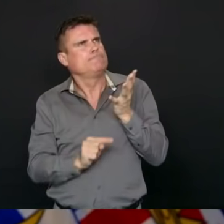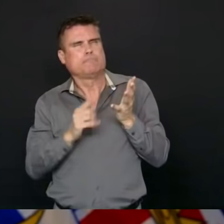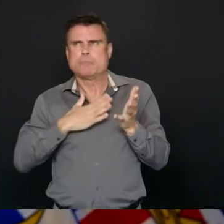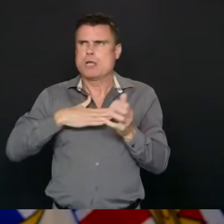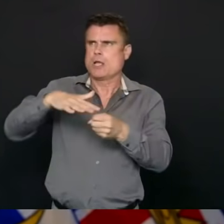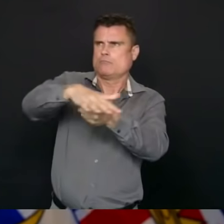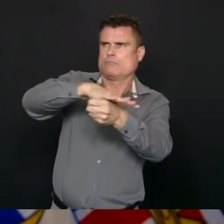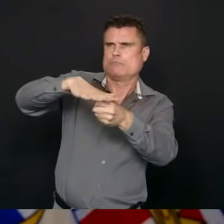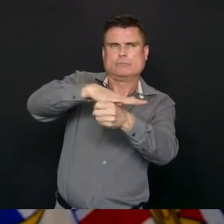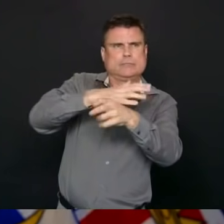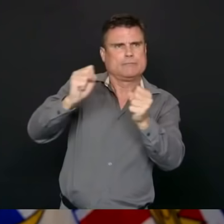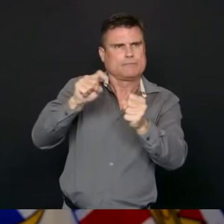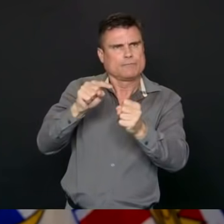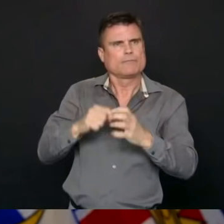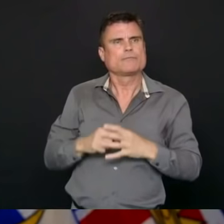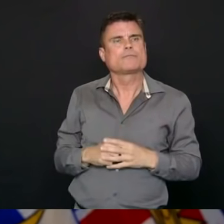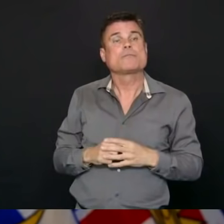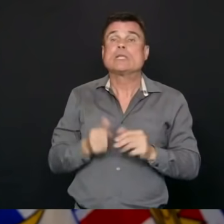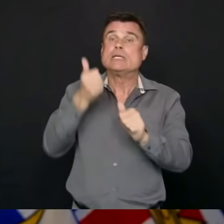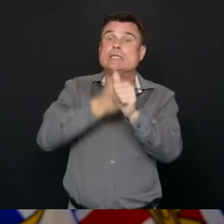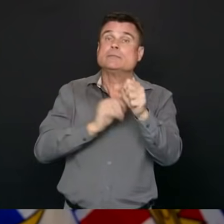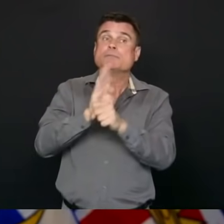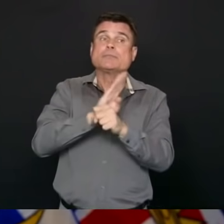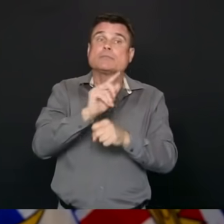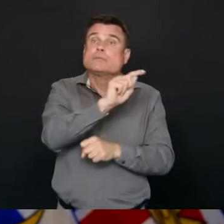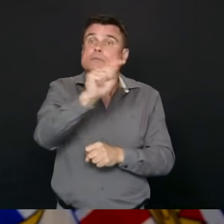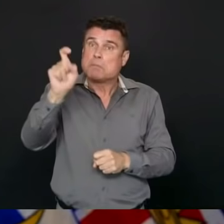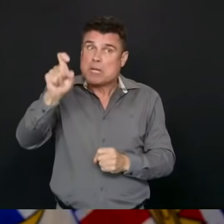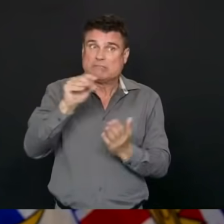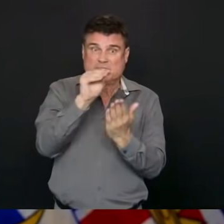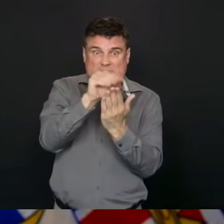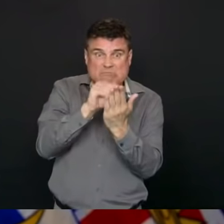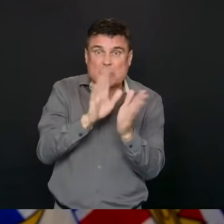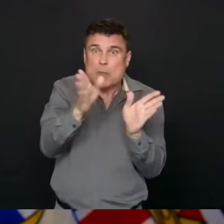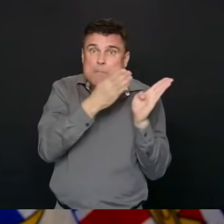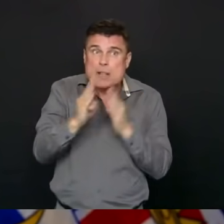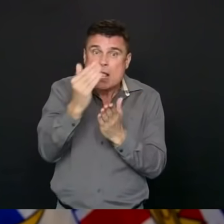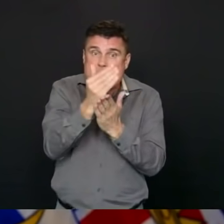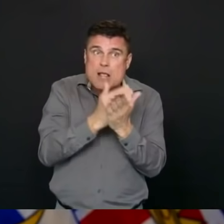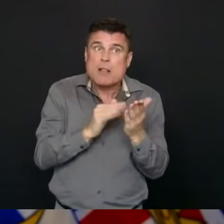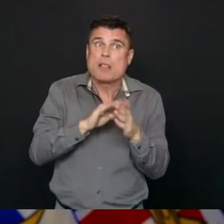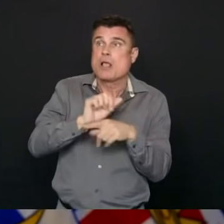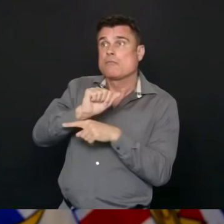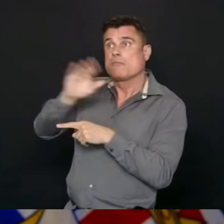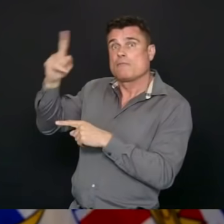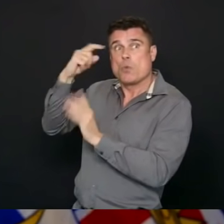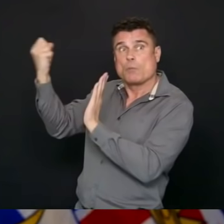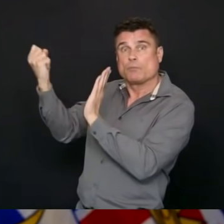Individual plans for every business that will be opening do not need to be submitted for approval, but you need